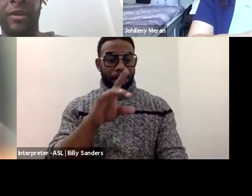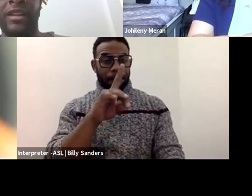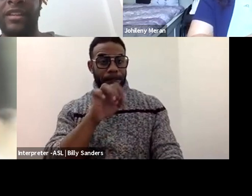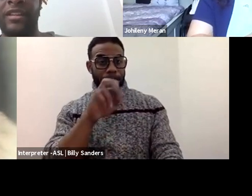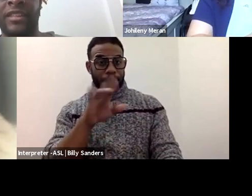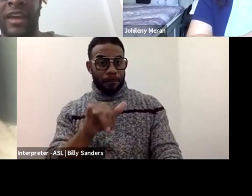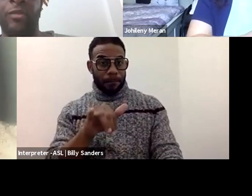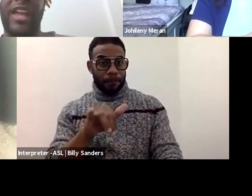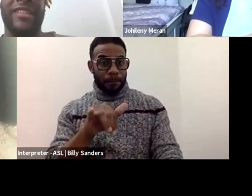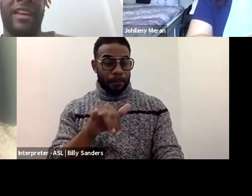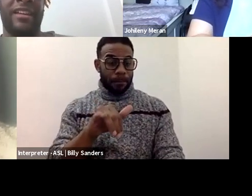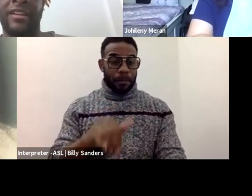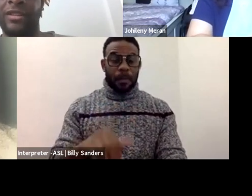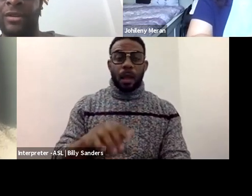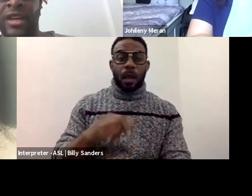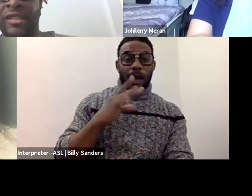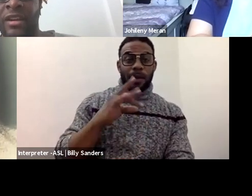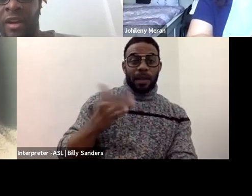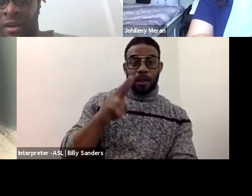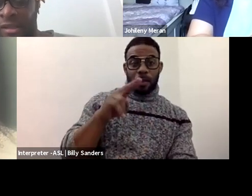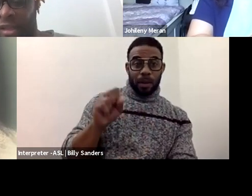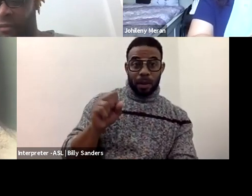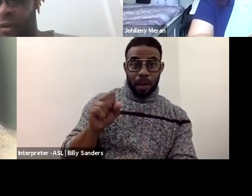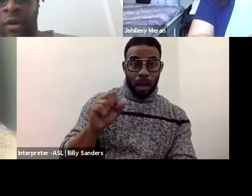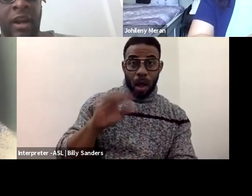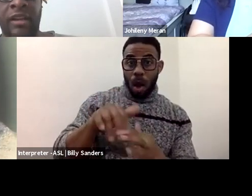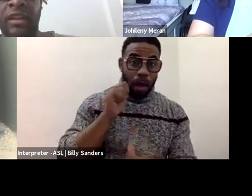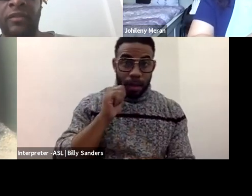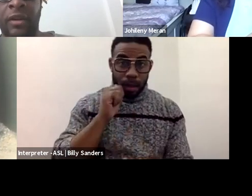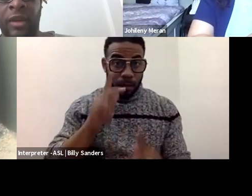very quickly that we have anything in the US that all skin folk are not just kin folk.